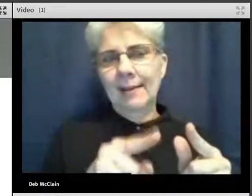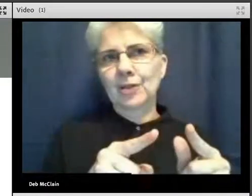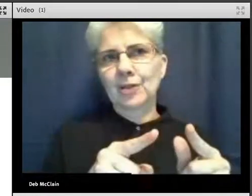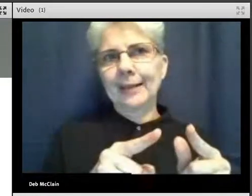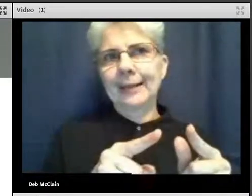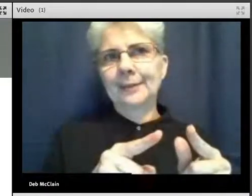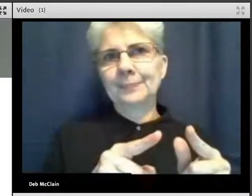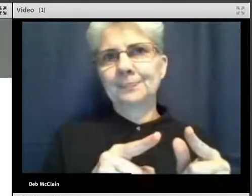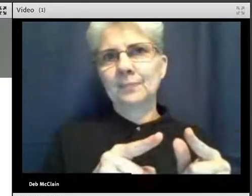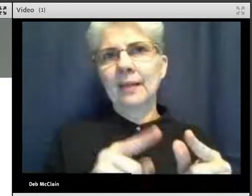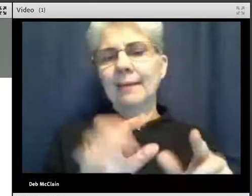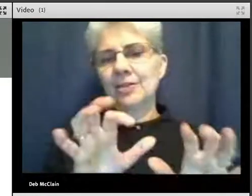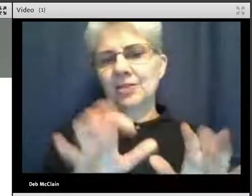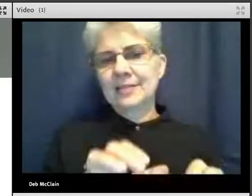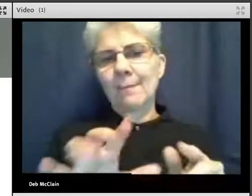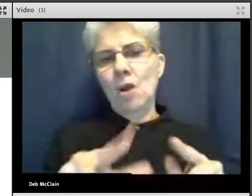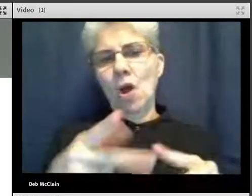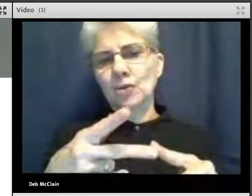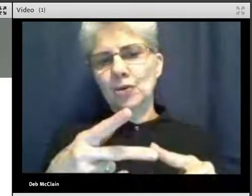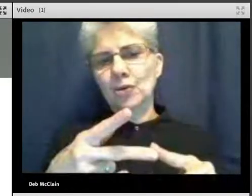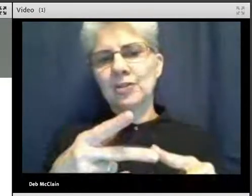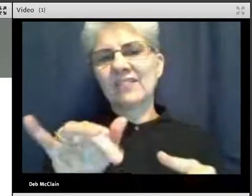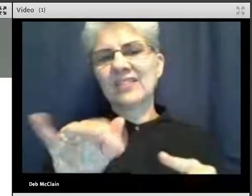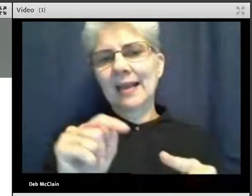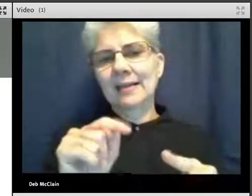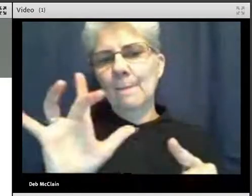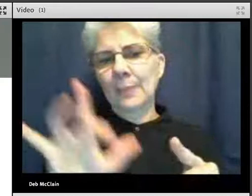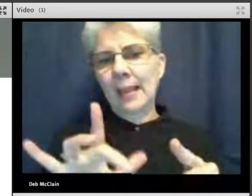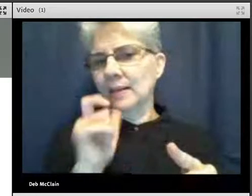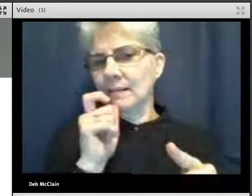you would actually just have this alternative text blink.